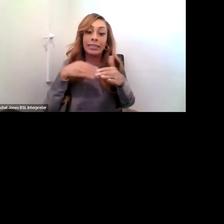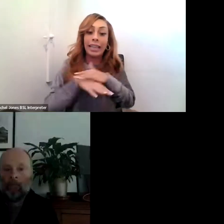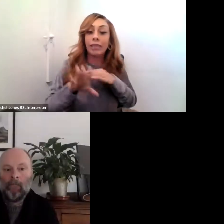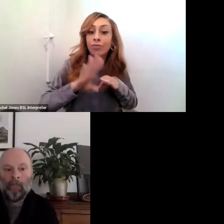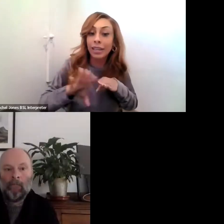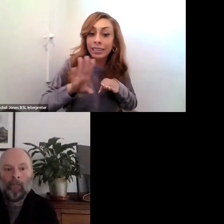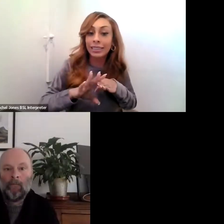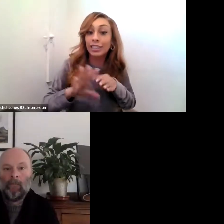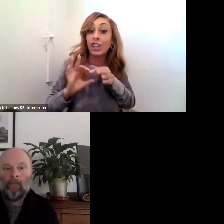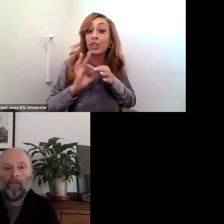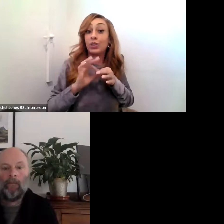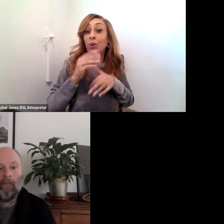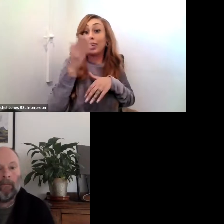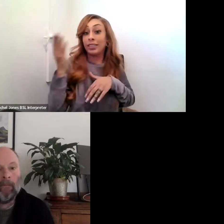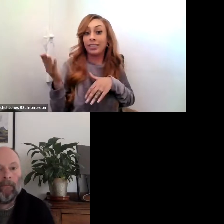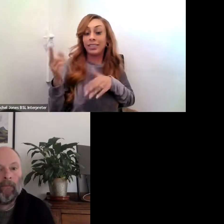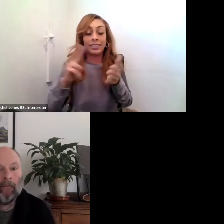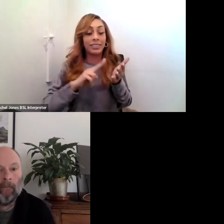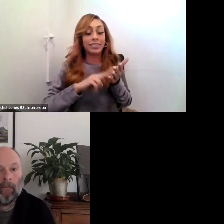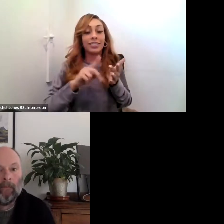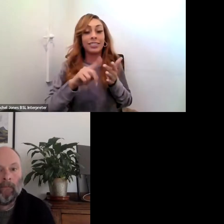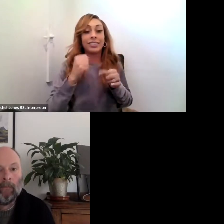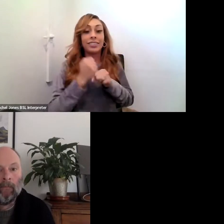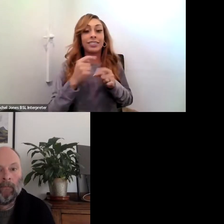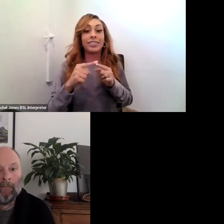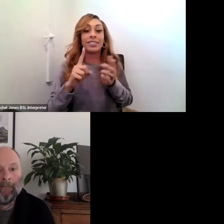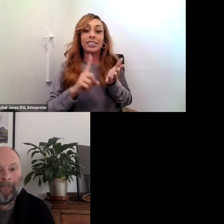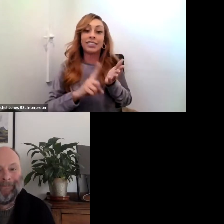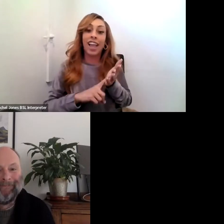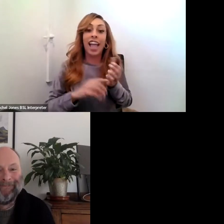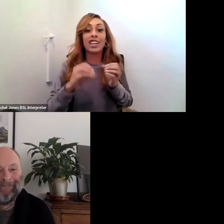We are joined today by the fantastic Mystery Trip team,